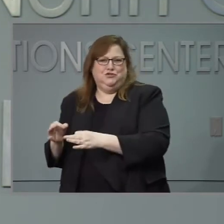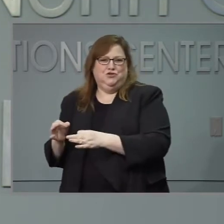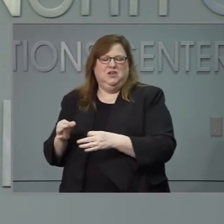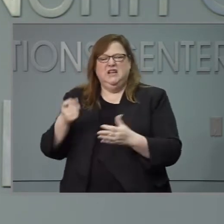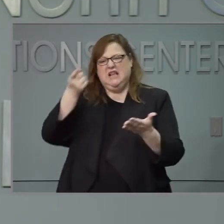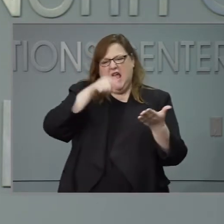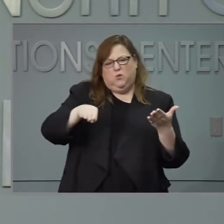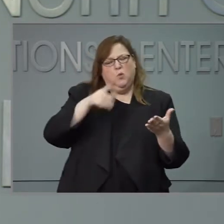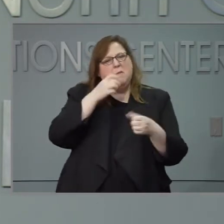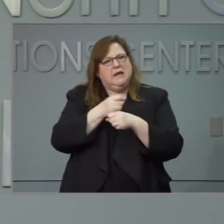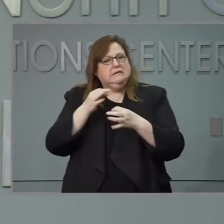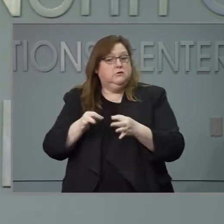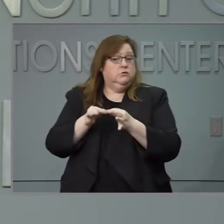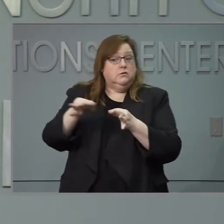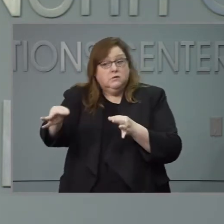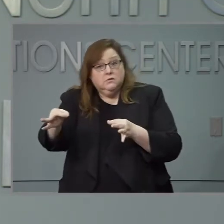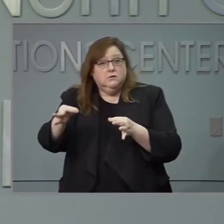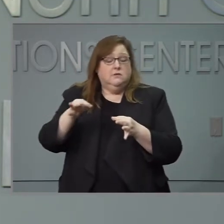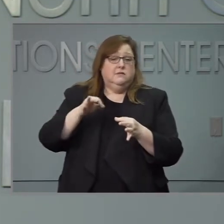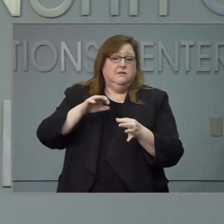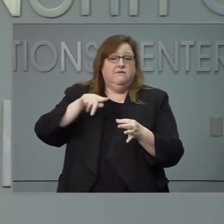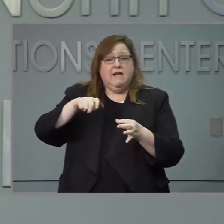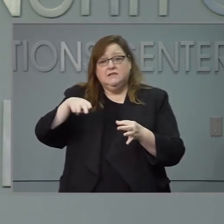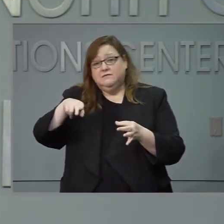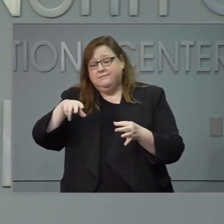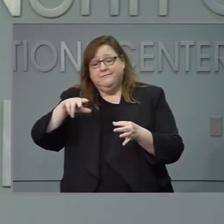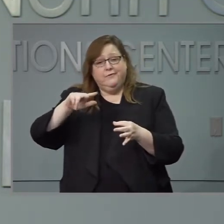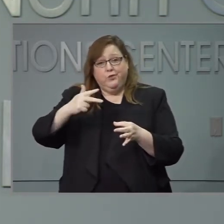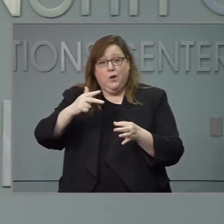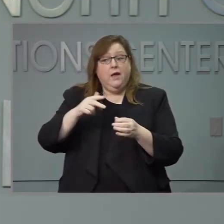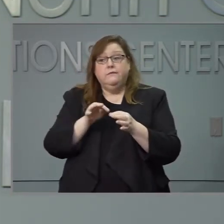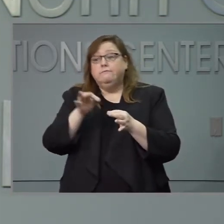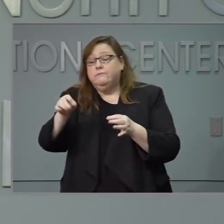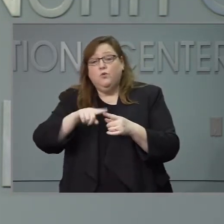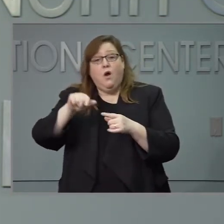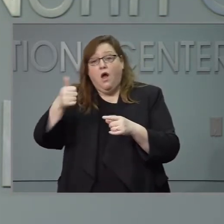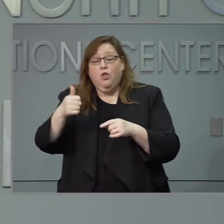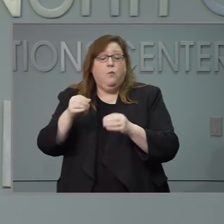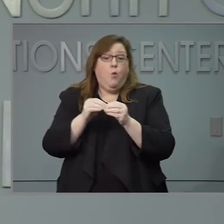DE NADA. LAS ESCUELAS PÚBLICAS PUEDEN ABRIR, EL GOBERNADOR NO